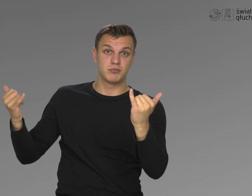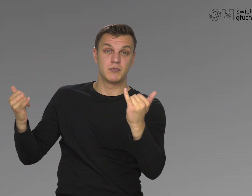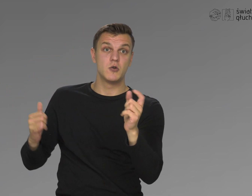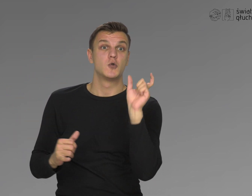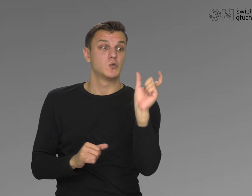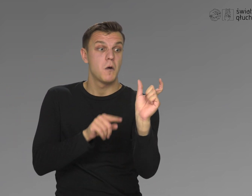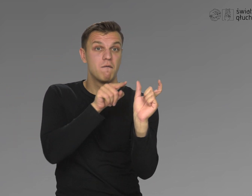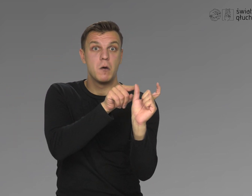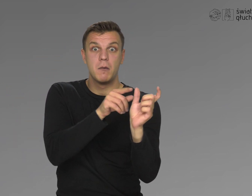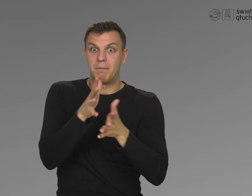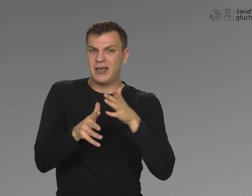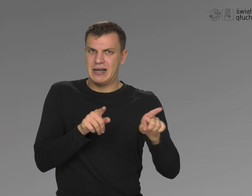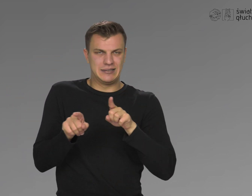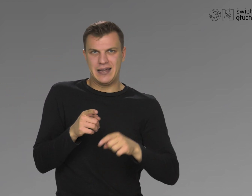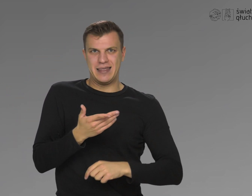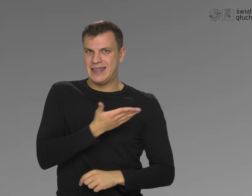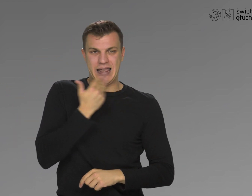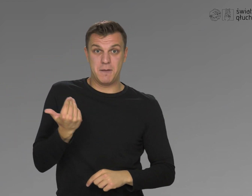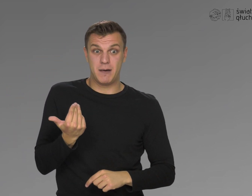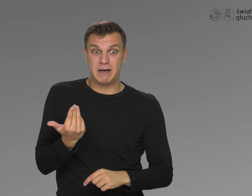that don’t have PJM signs